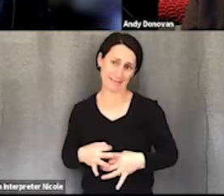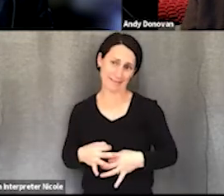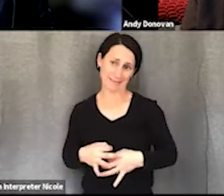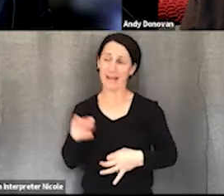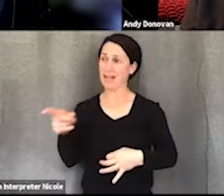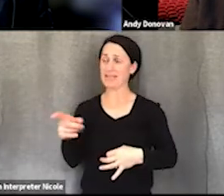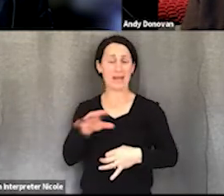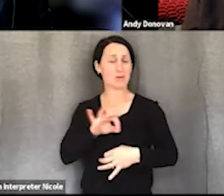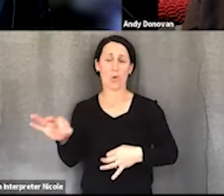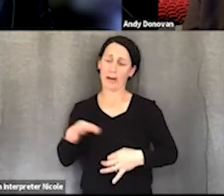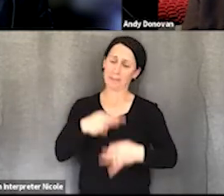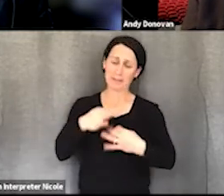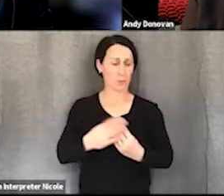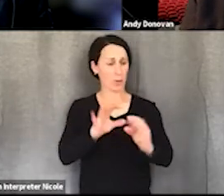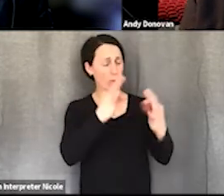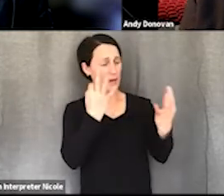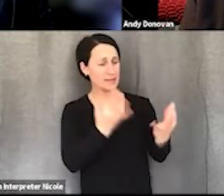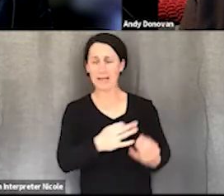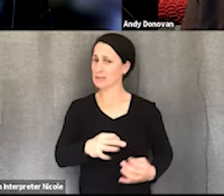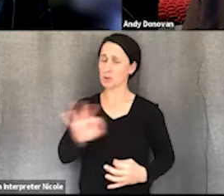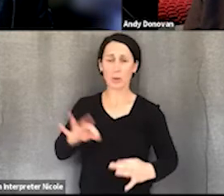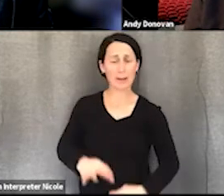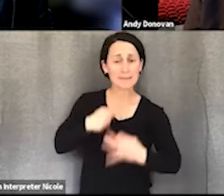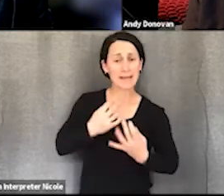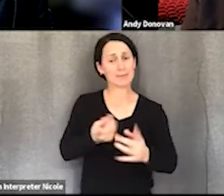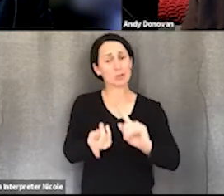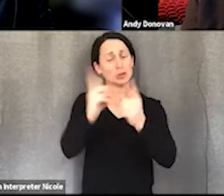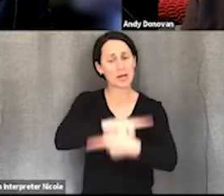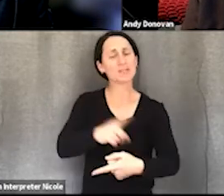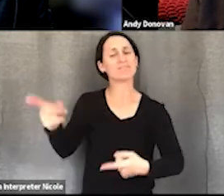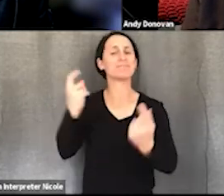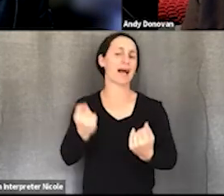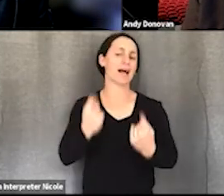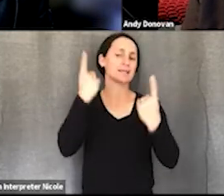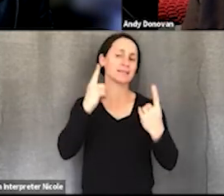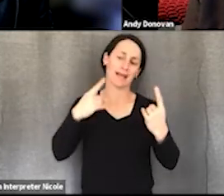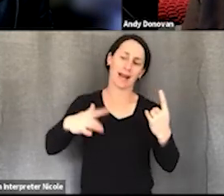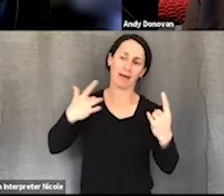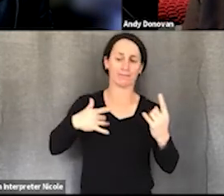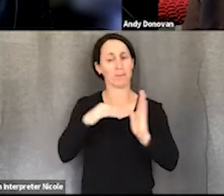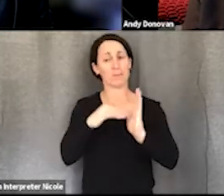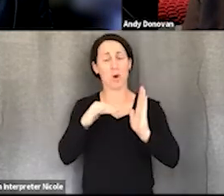things have to change. They understand the circumstances that we are all operating in because they are experiencing those circumstances every day.